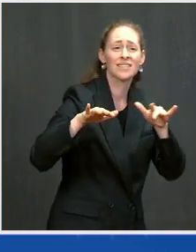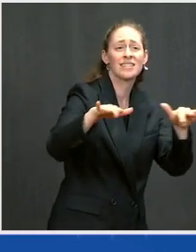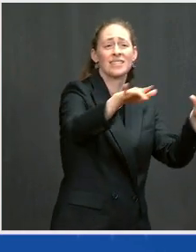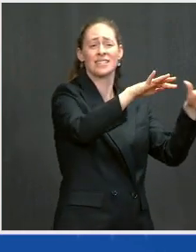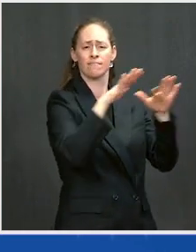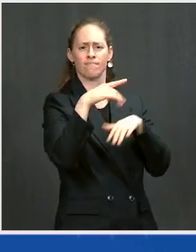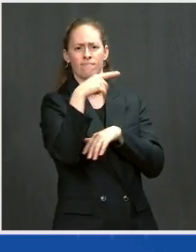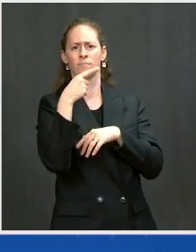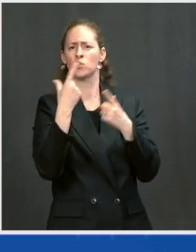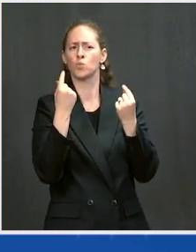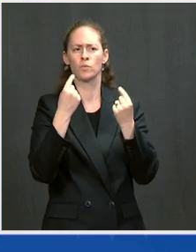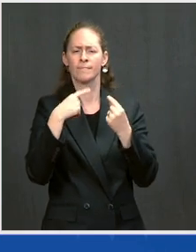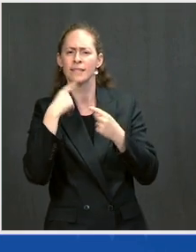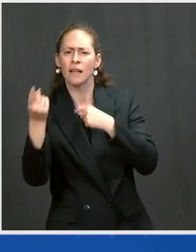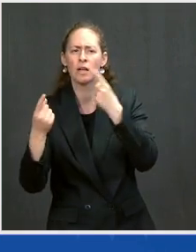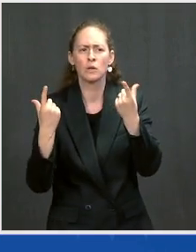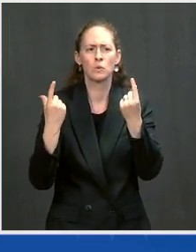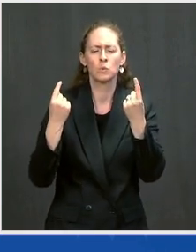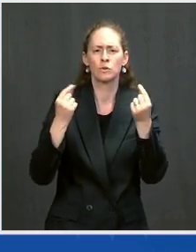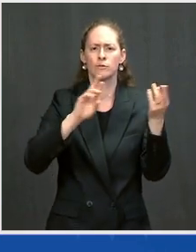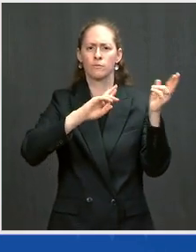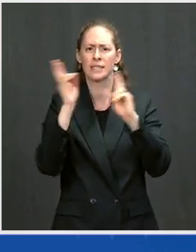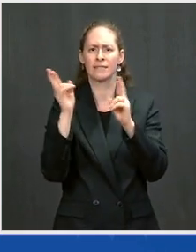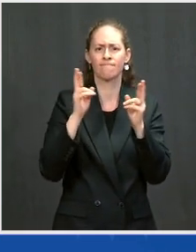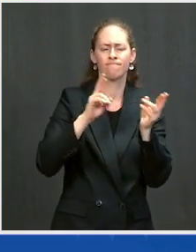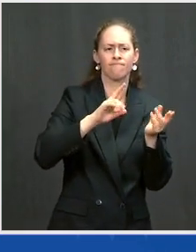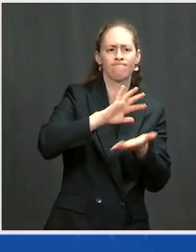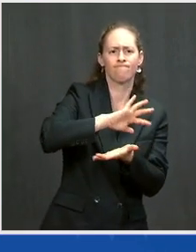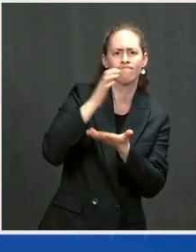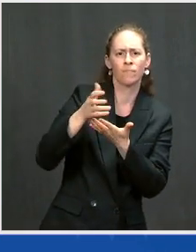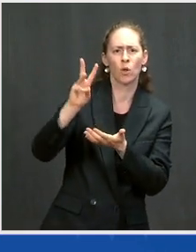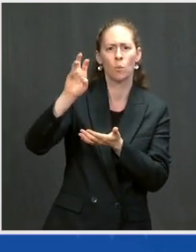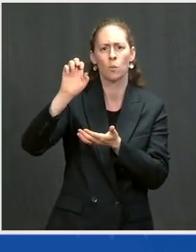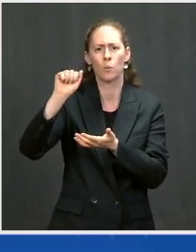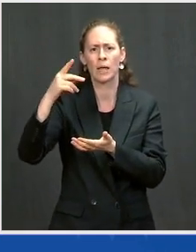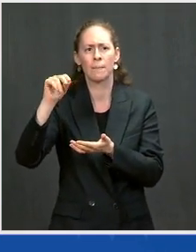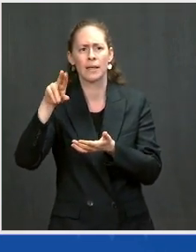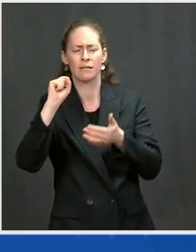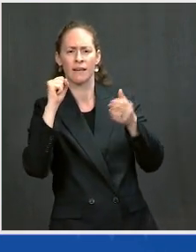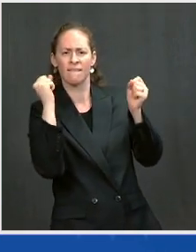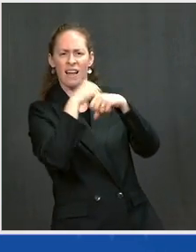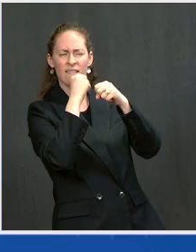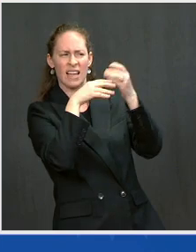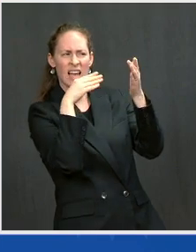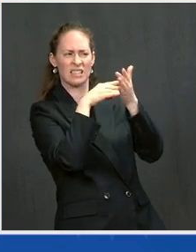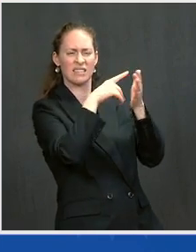against the advancing force to obtain fire, First Lieutenant Puckett mounted the closest tank,